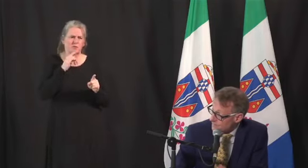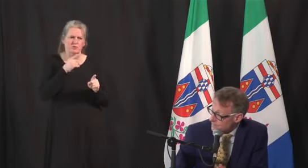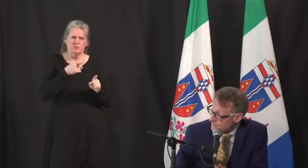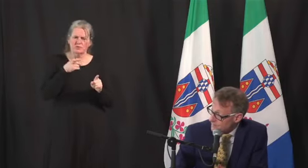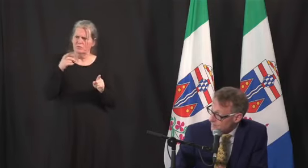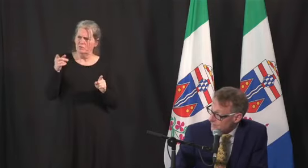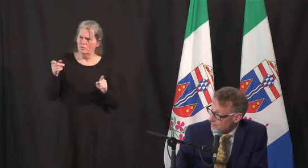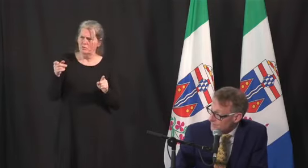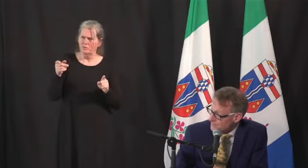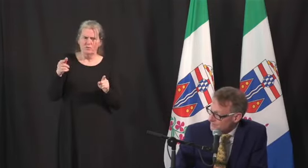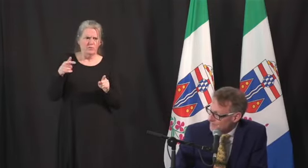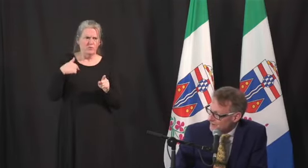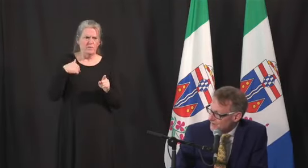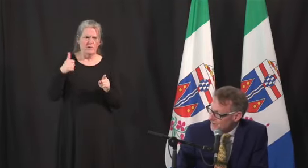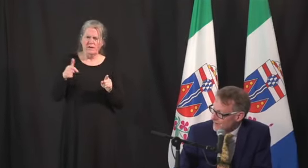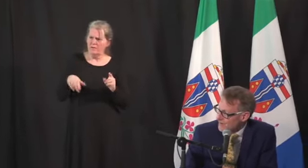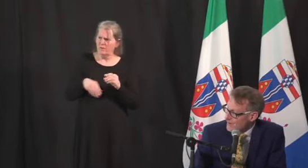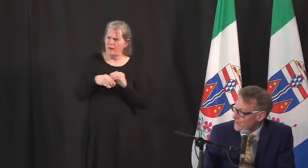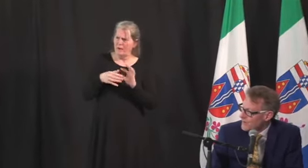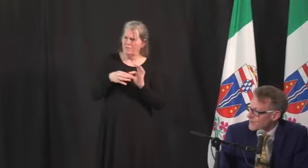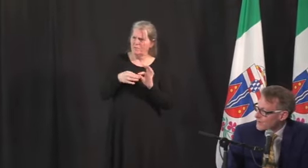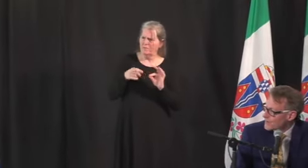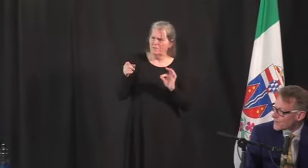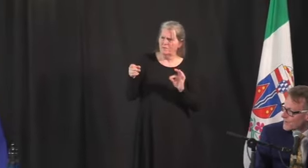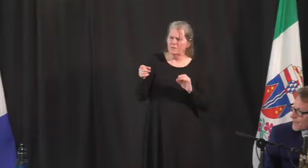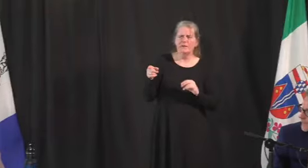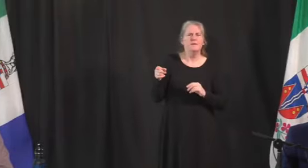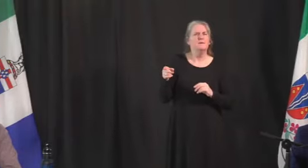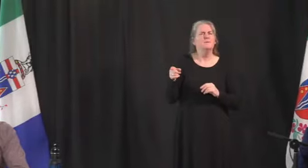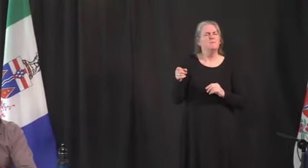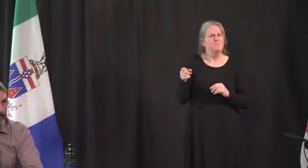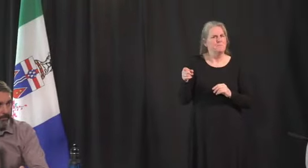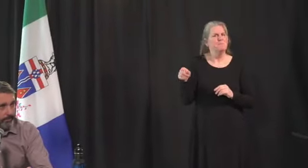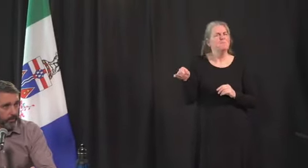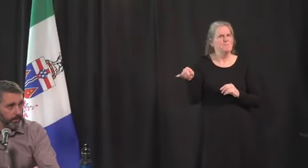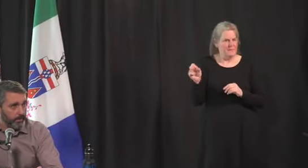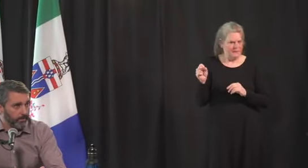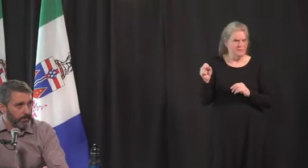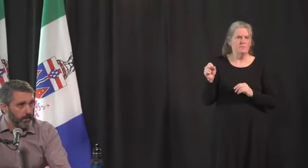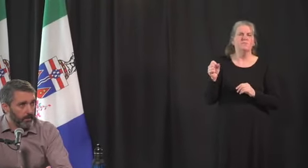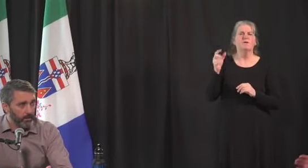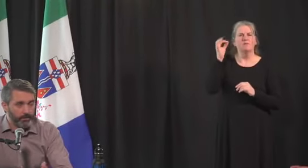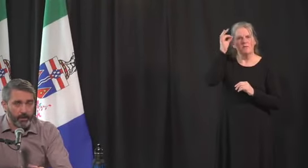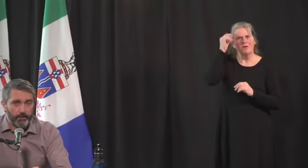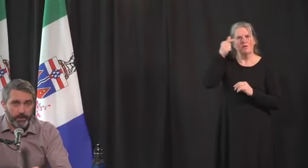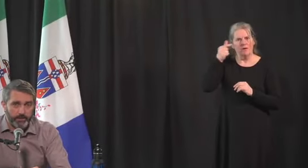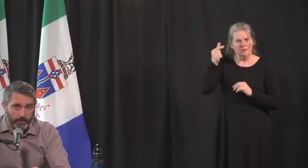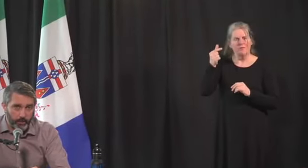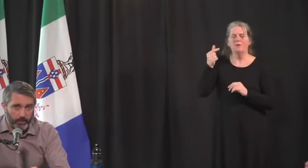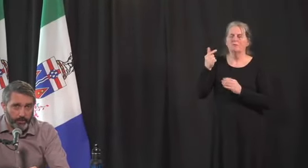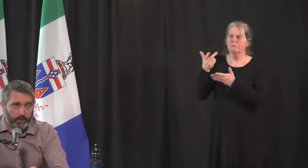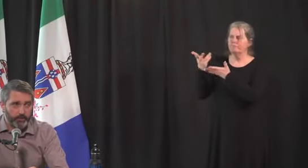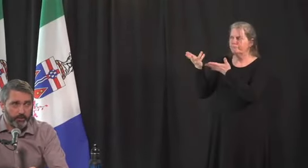YEAH. THIS IS DEFINITELY A PART OF THE CONVERSATION THAT WE HAVE ON A FEDERAL BASIS ALL THE TIME AND THAT'S THE COORDINATION OF